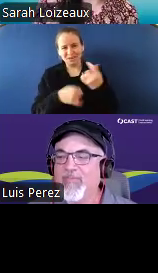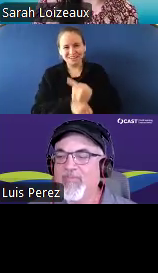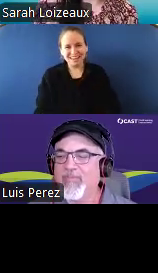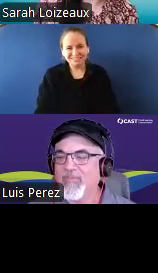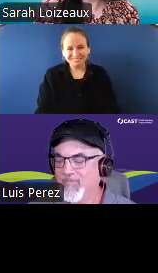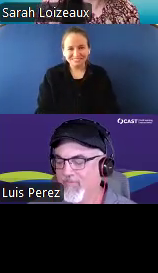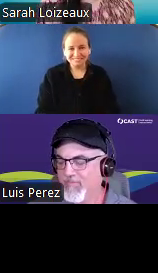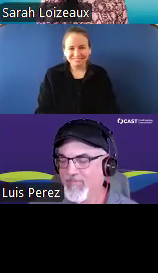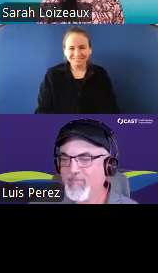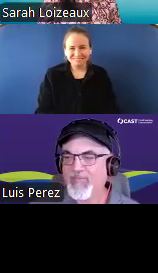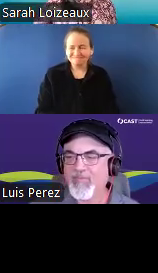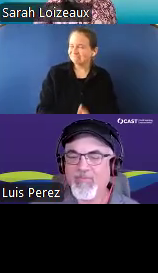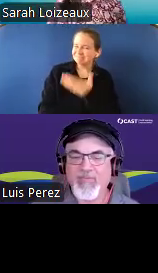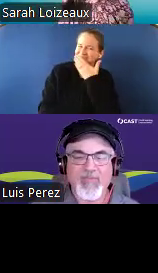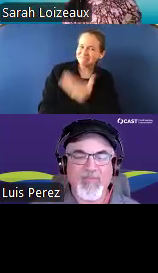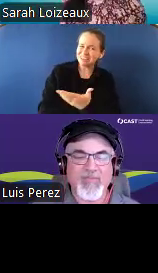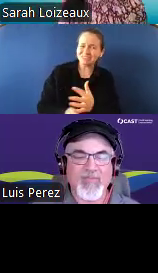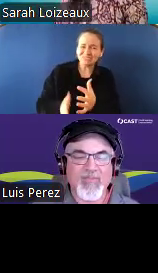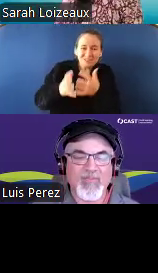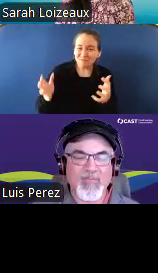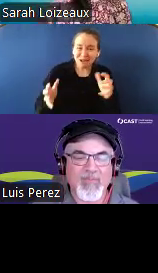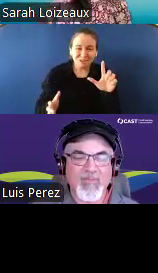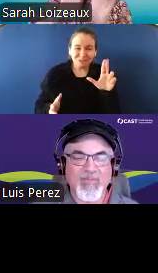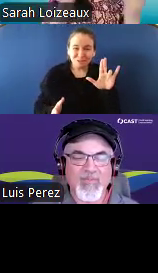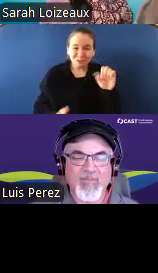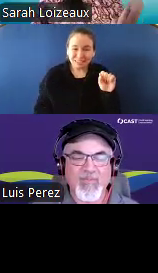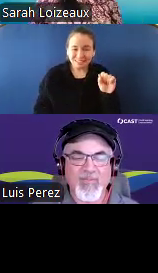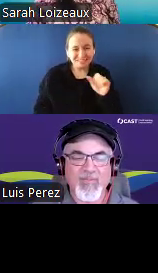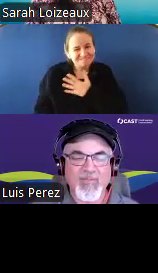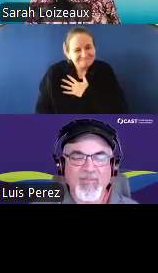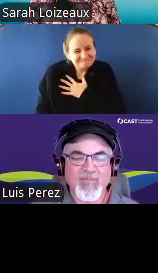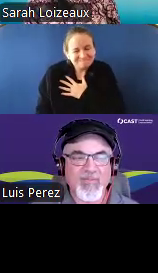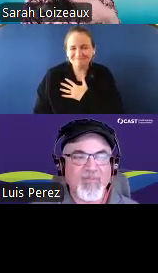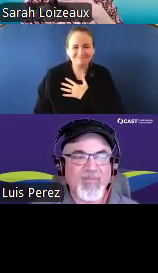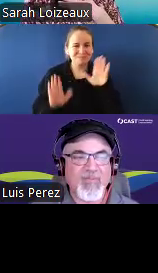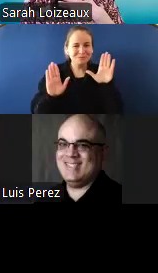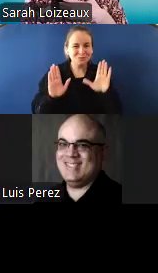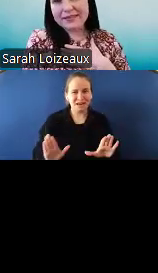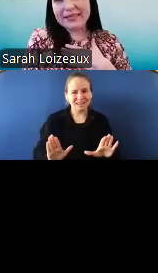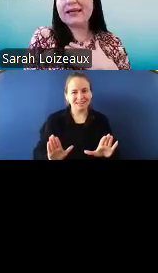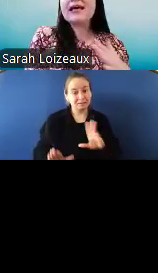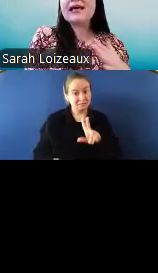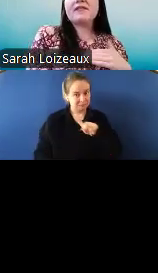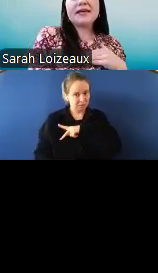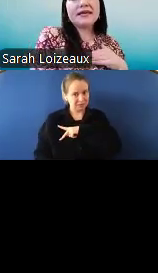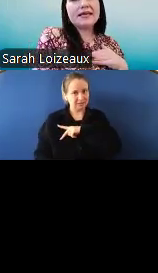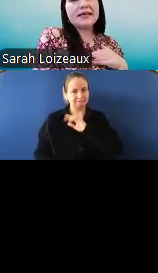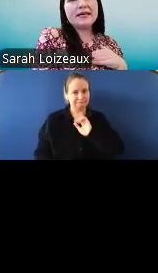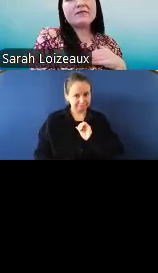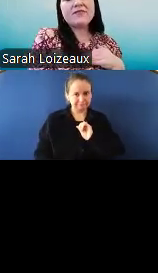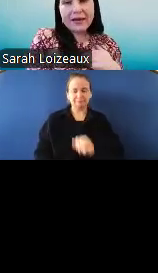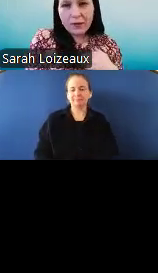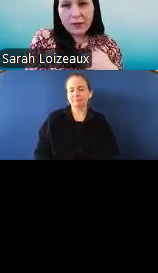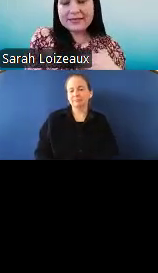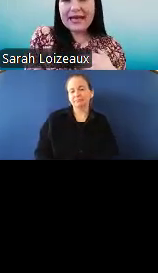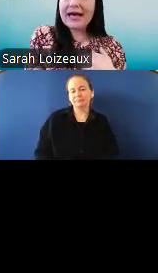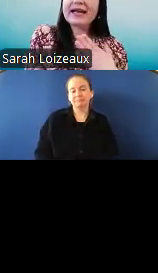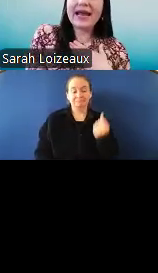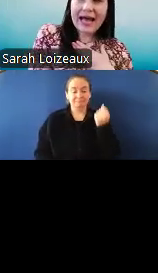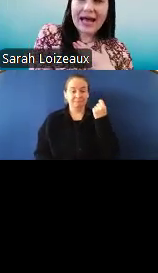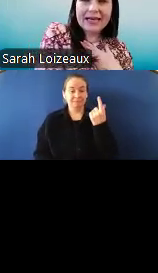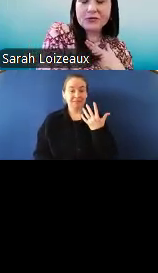Thank you so much, Luis. That was great. And I will say personally, the five ways that AI and